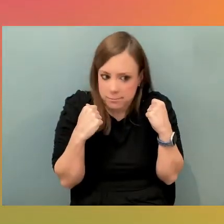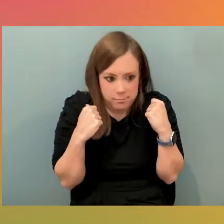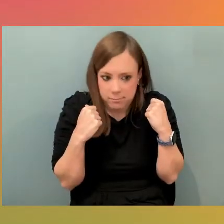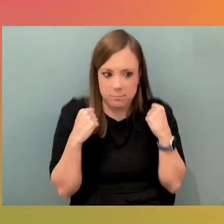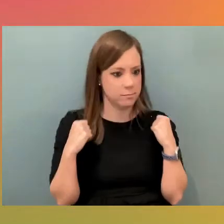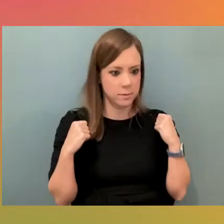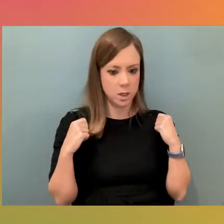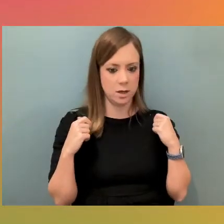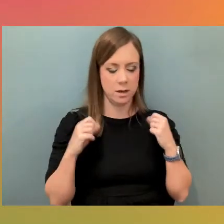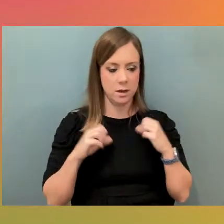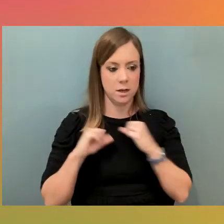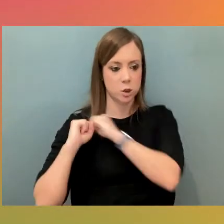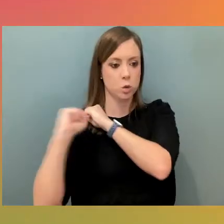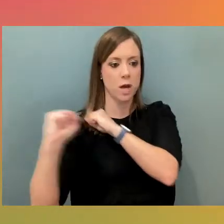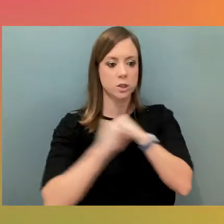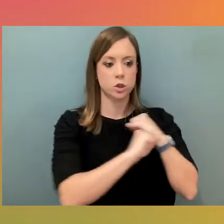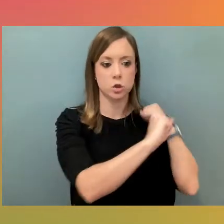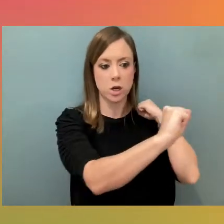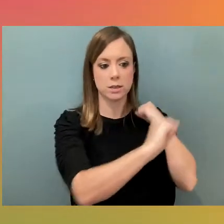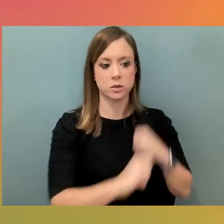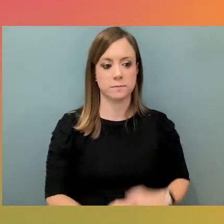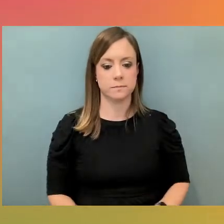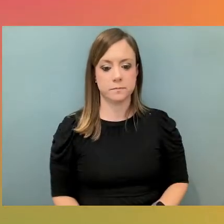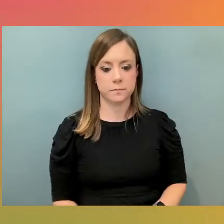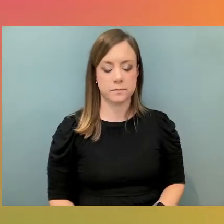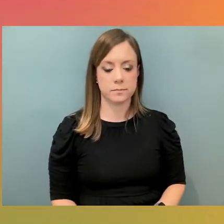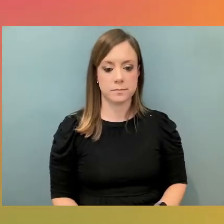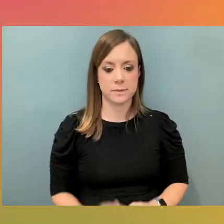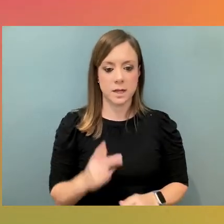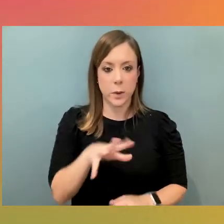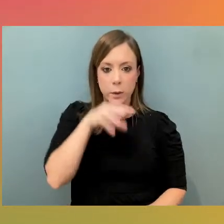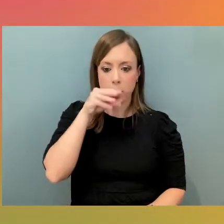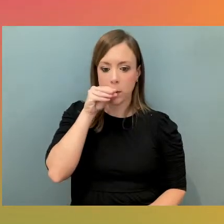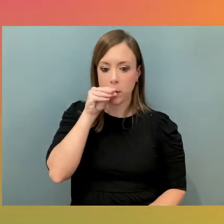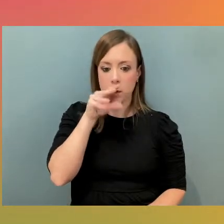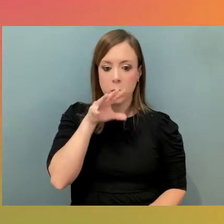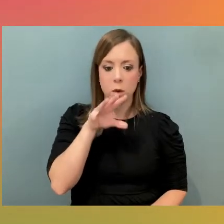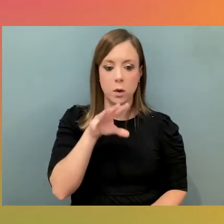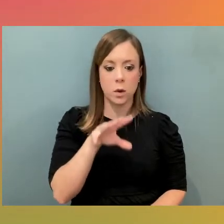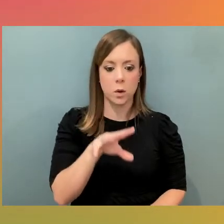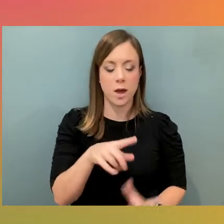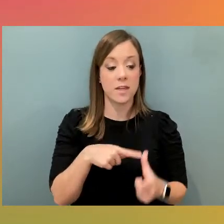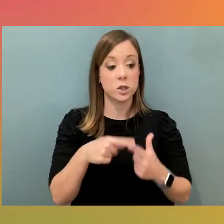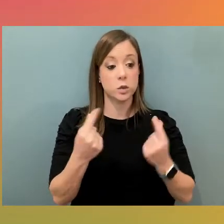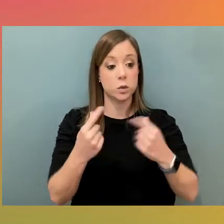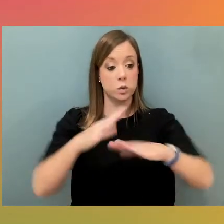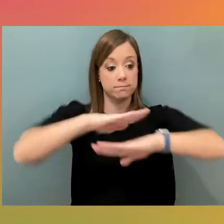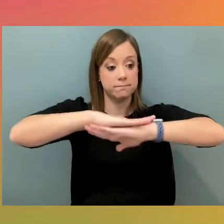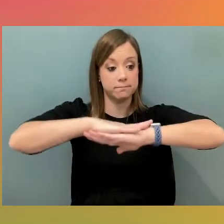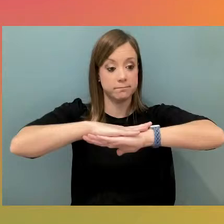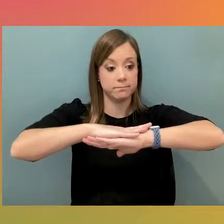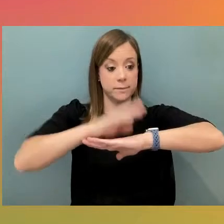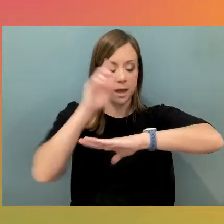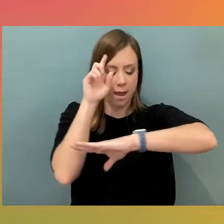AND SHOULDER -- ELBOWS RATHER, MAGNA ADVERTISED TO ONE ANOTHER. WE WILL STAY FOR THREE, AND TWO